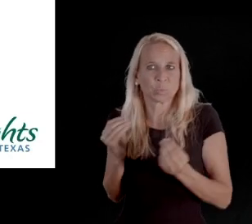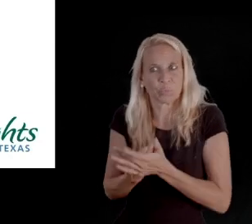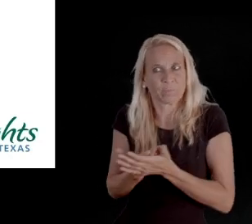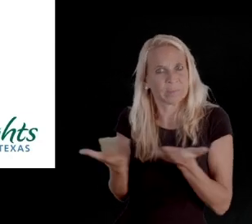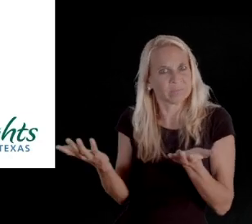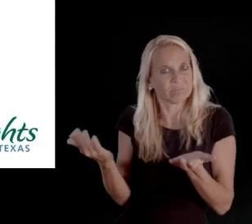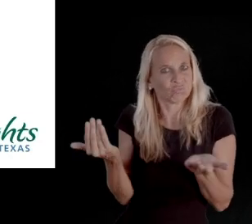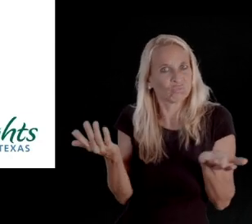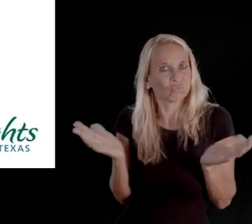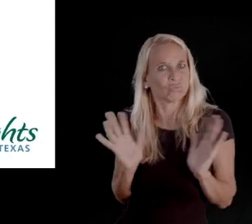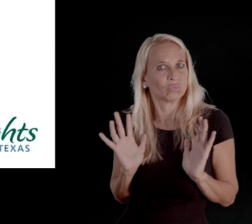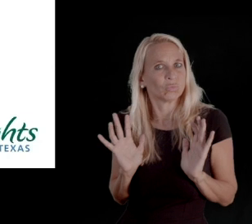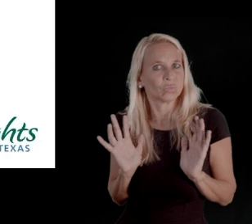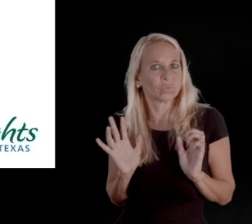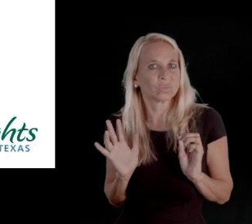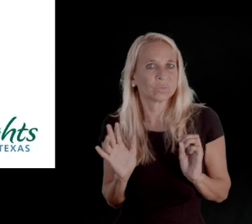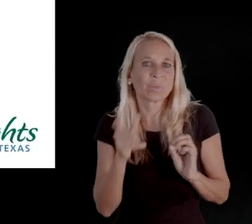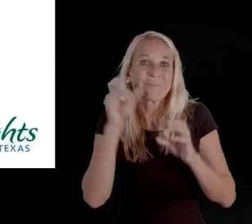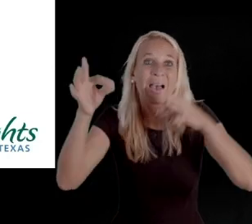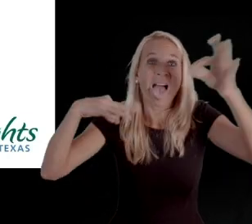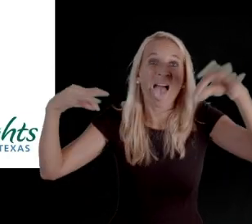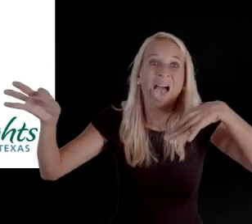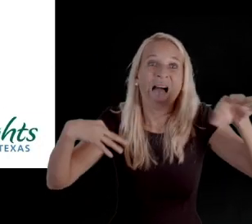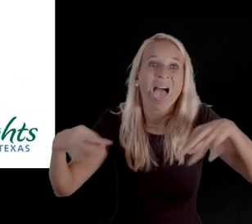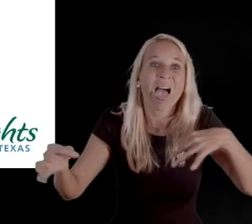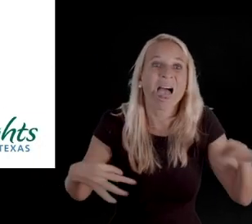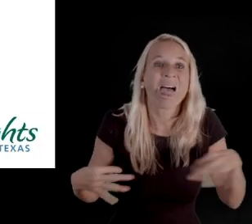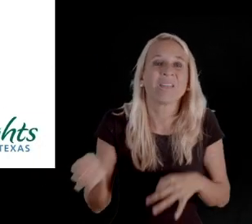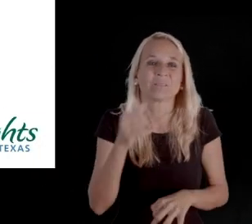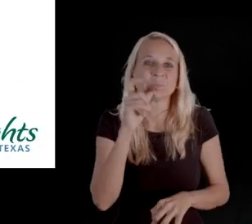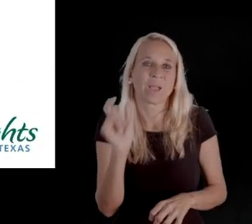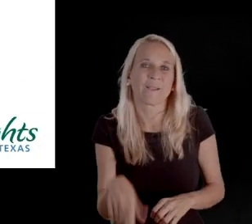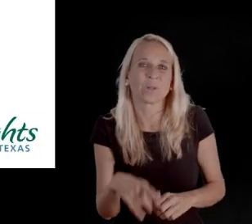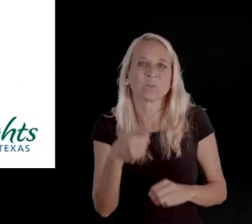before or even if it's a new service request, why it's not needed, why it's not necessary.